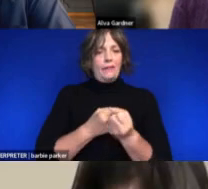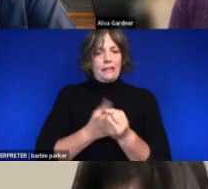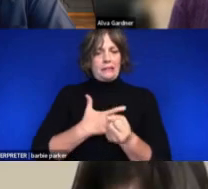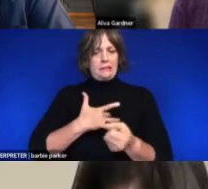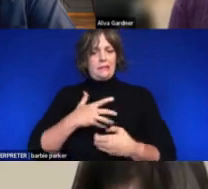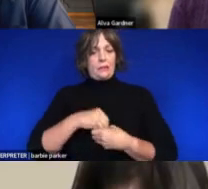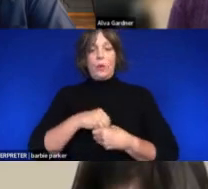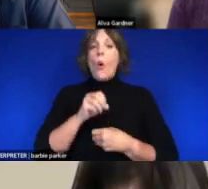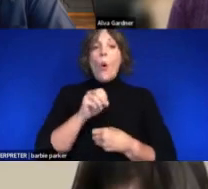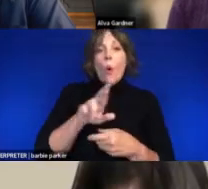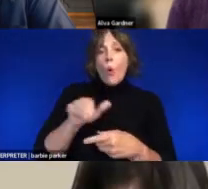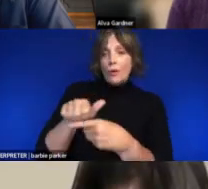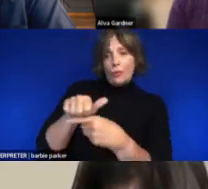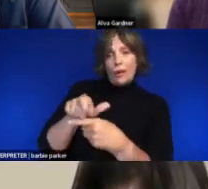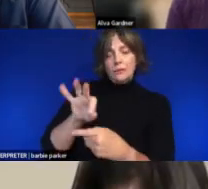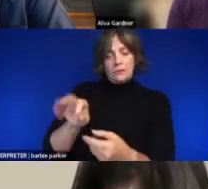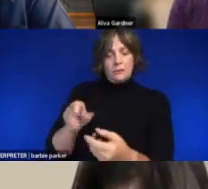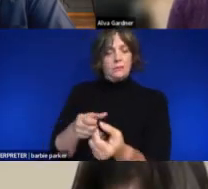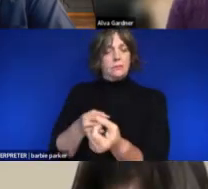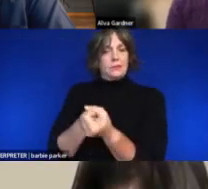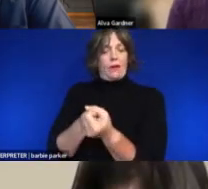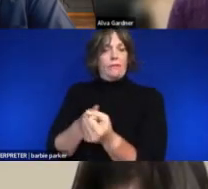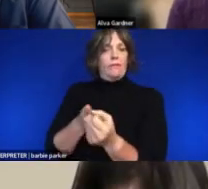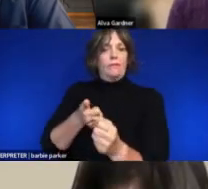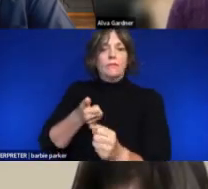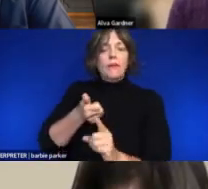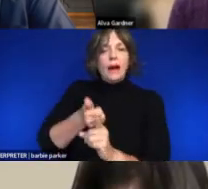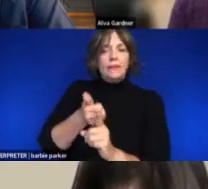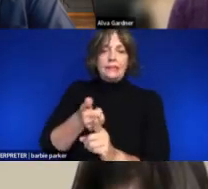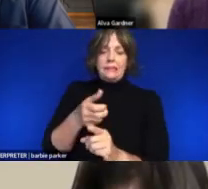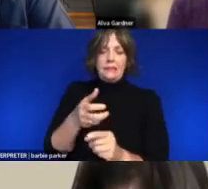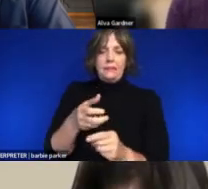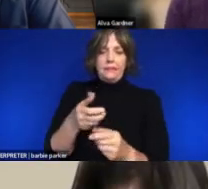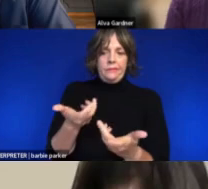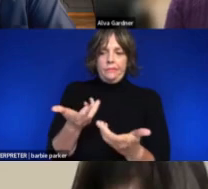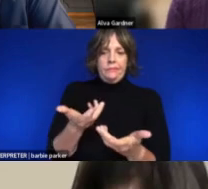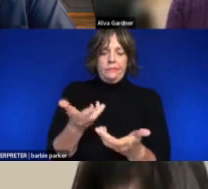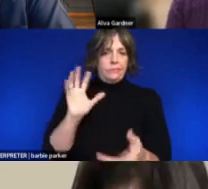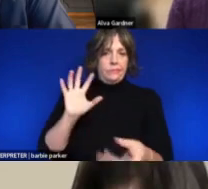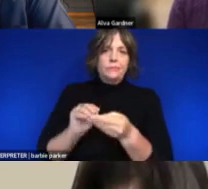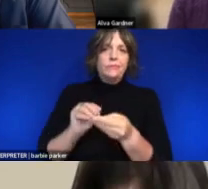advocacy is as to how much of a person-centered approach or